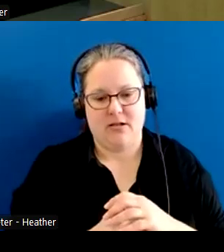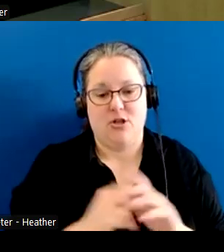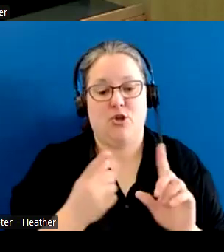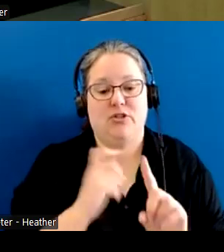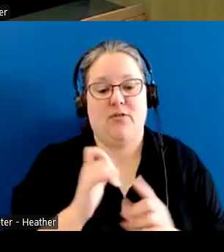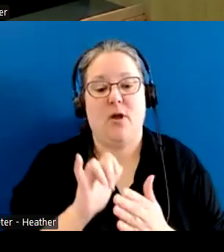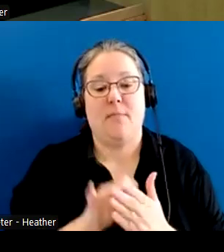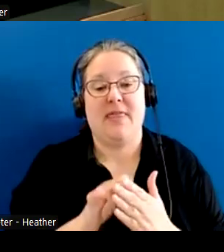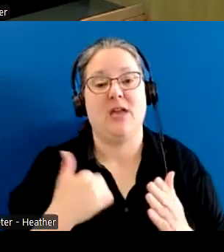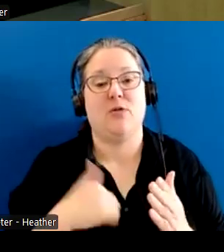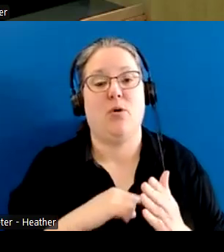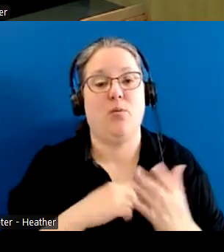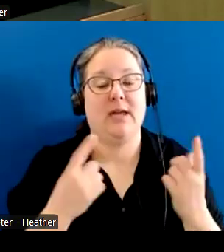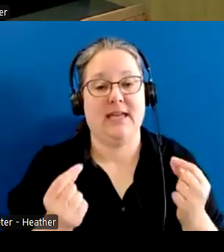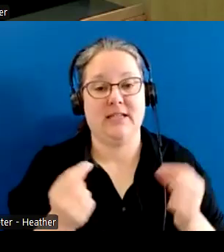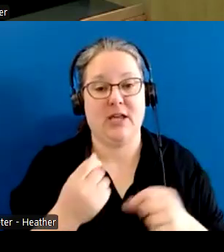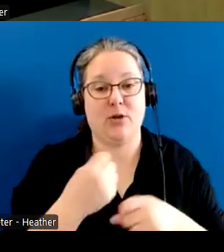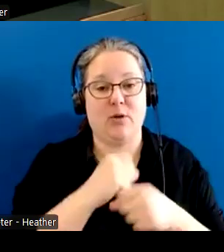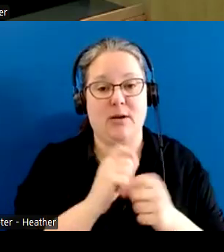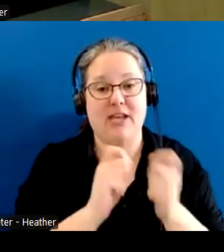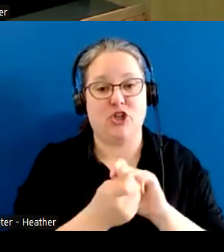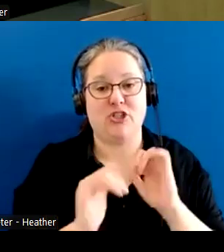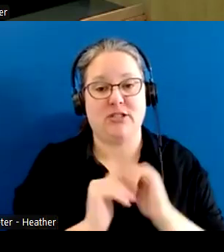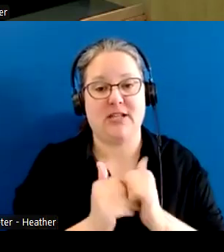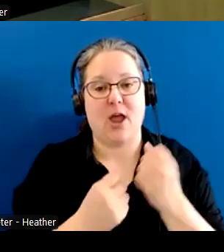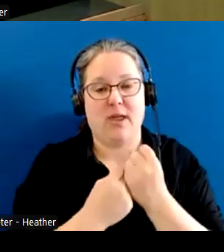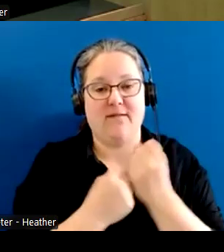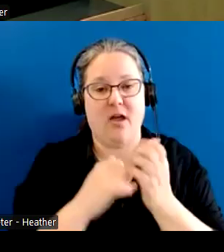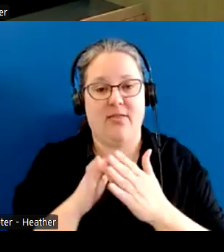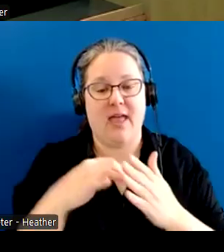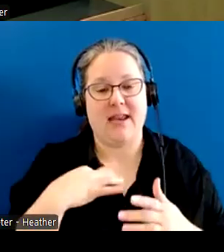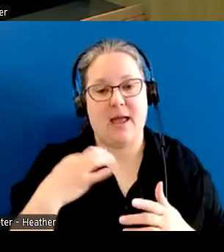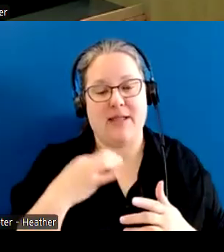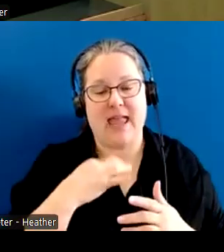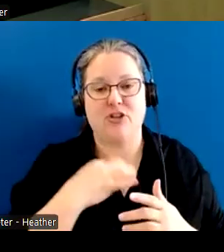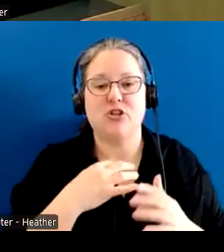one of the things we did was to make changes to how we fund applications. Now, this was sort of,